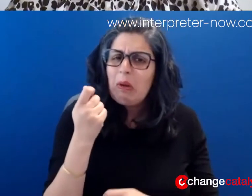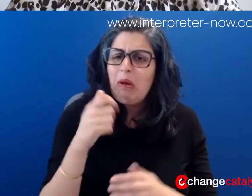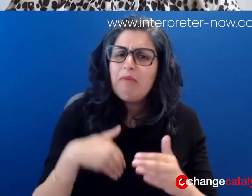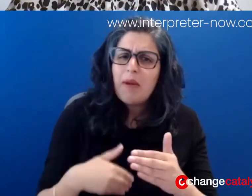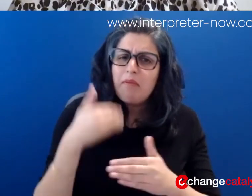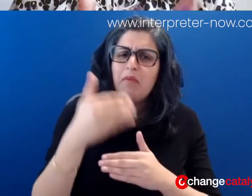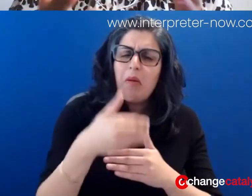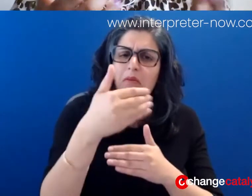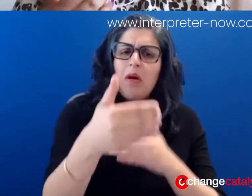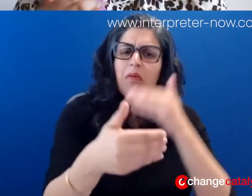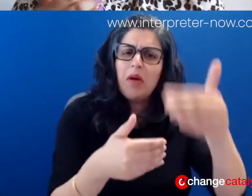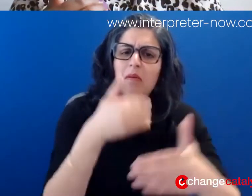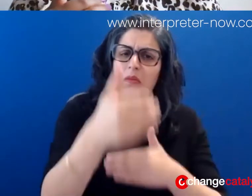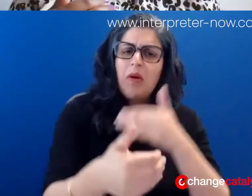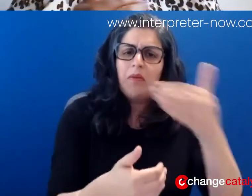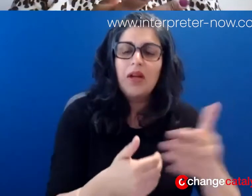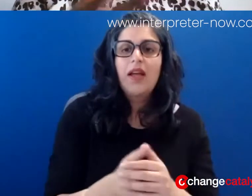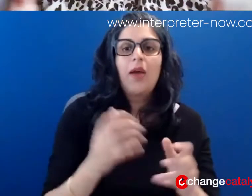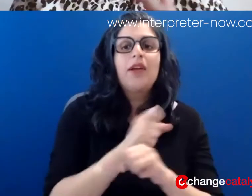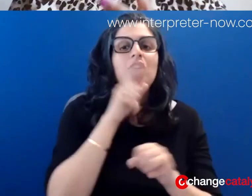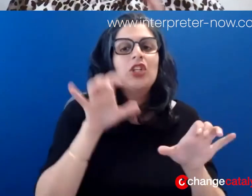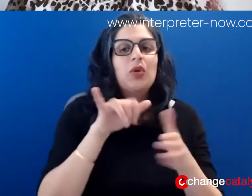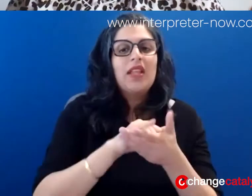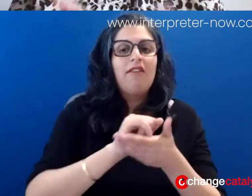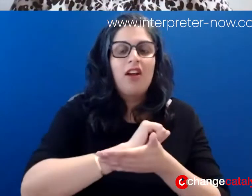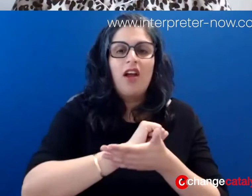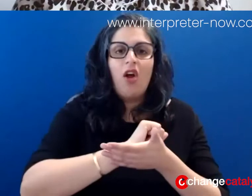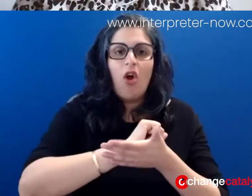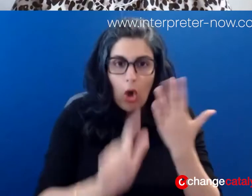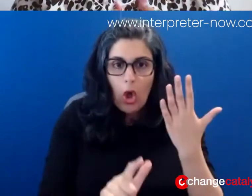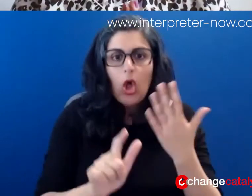And make sure to do that for all of the team members.